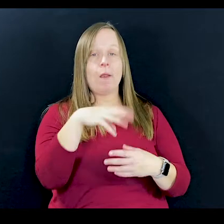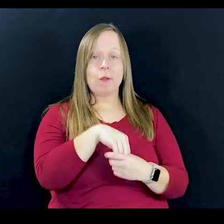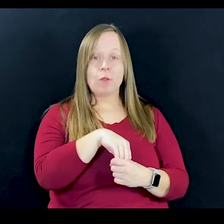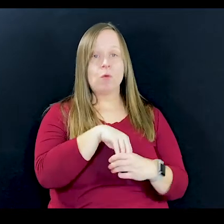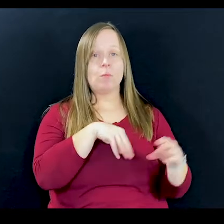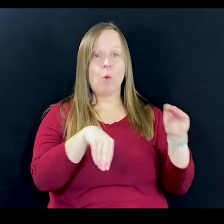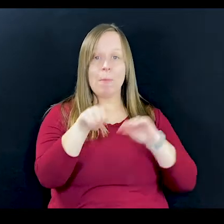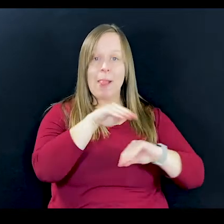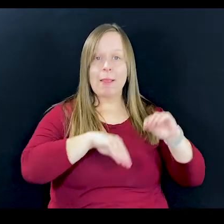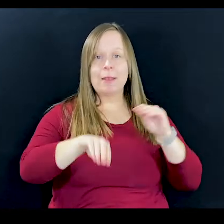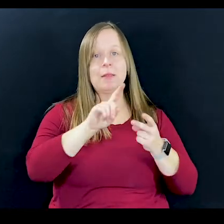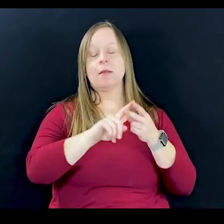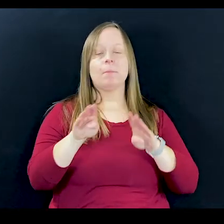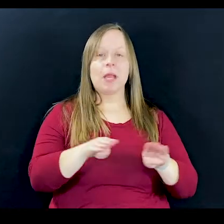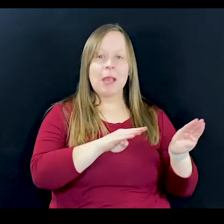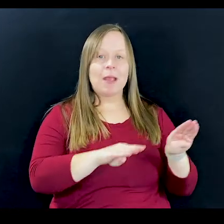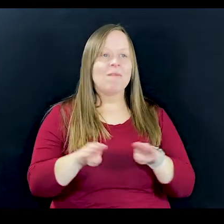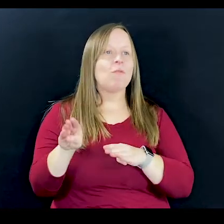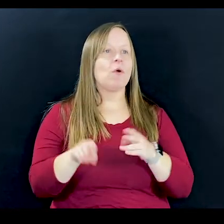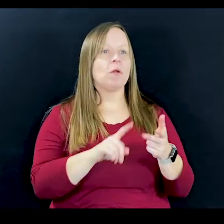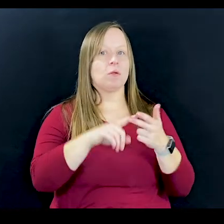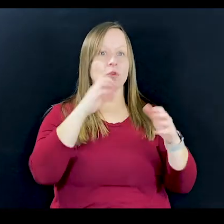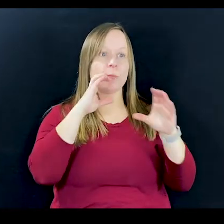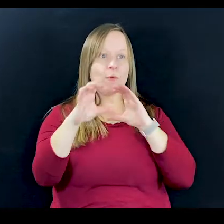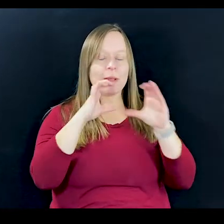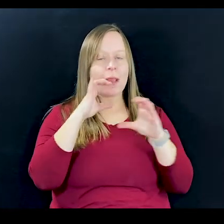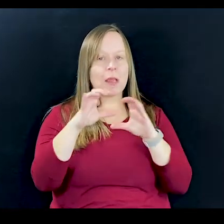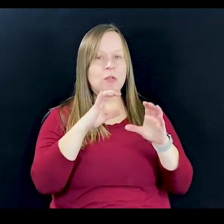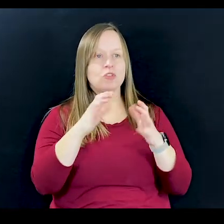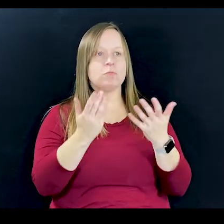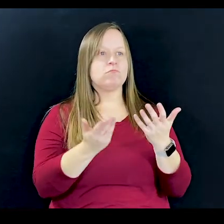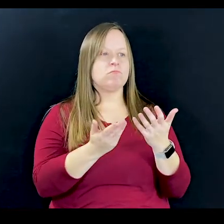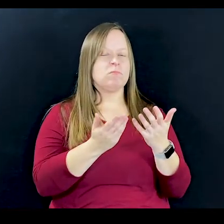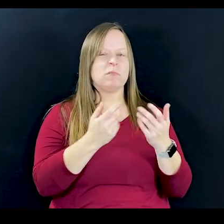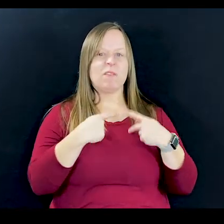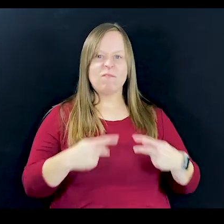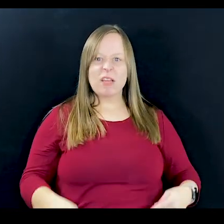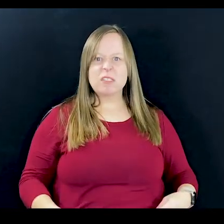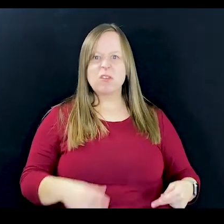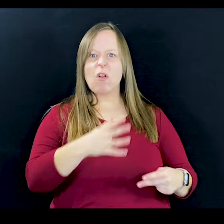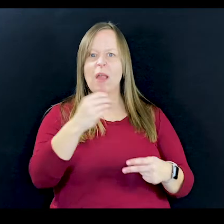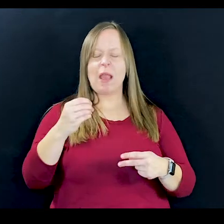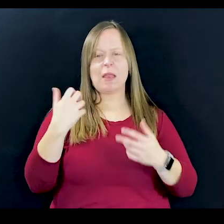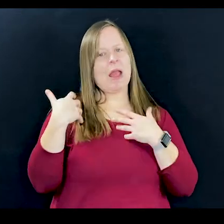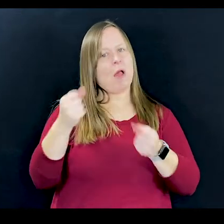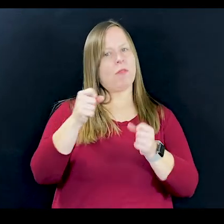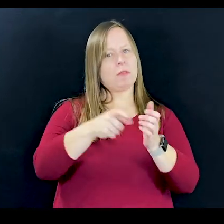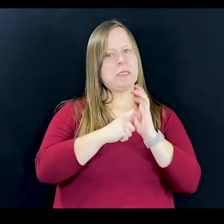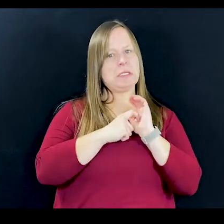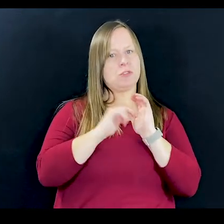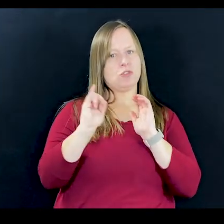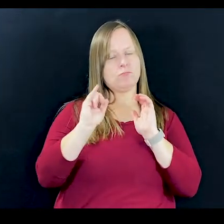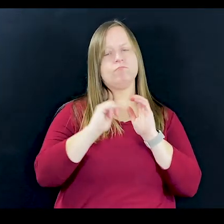Those include mobility, behavior, communication, physical means, and health needs.